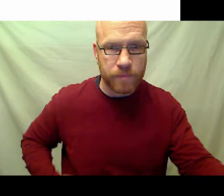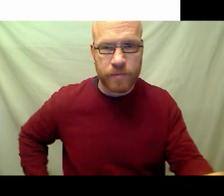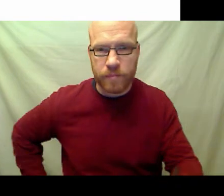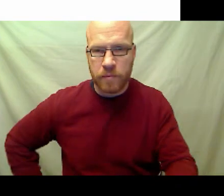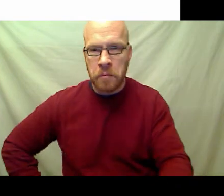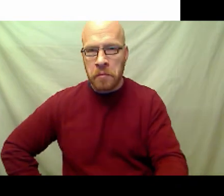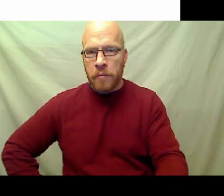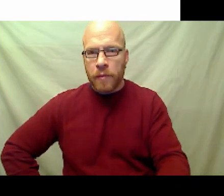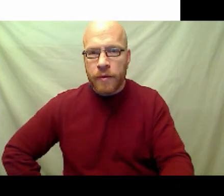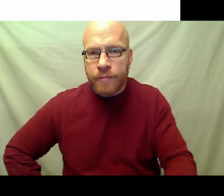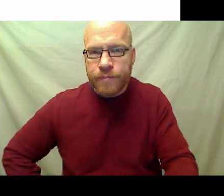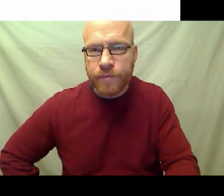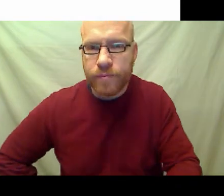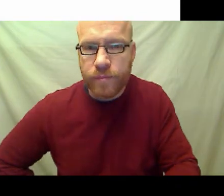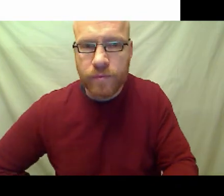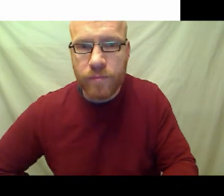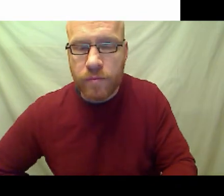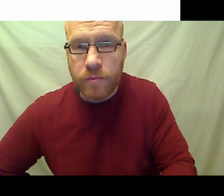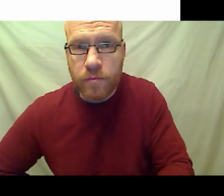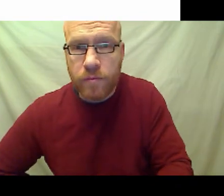Okay, look at our example A.